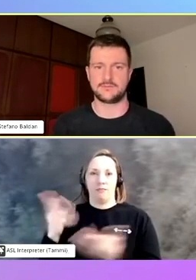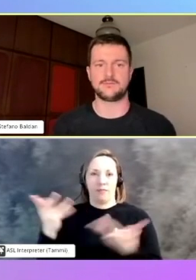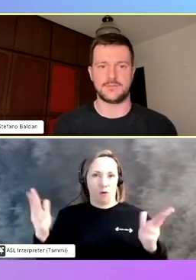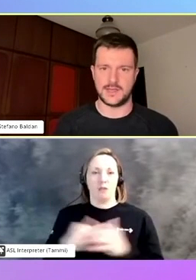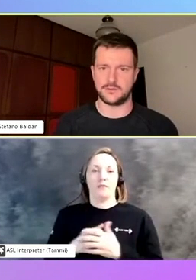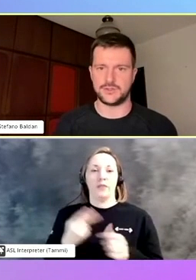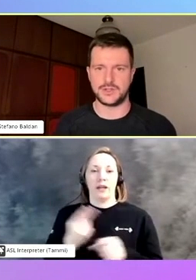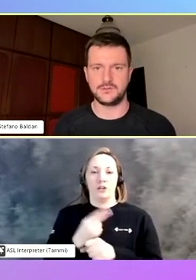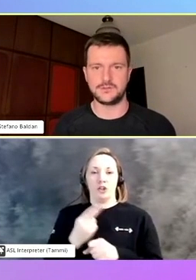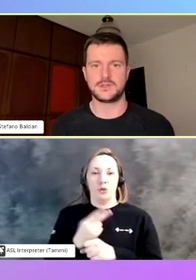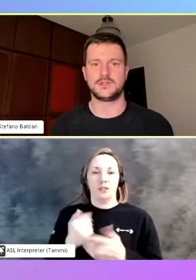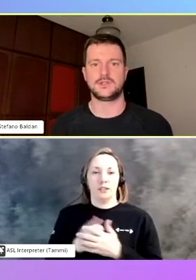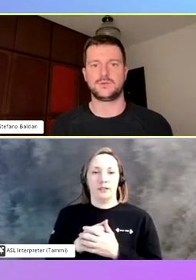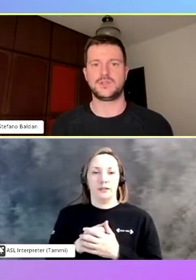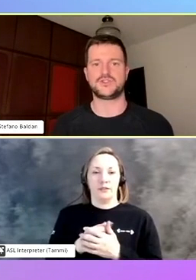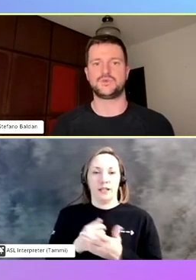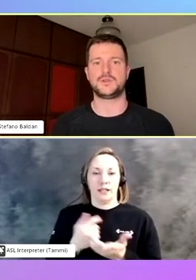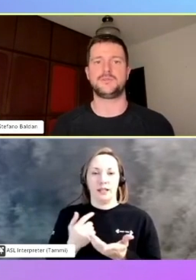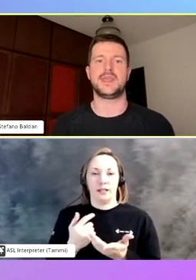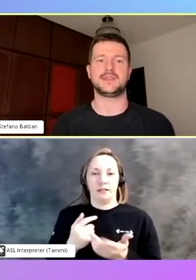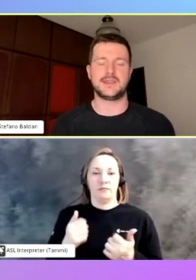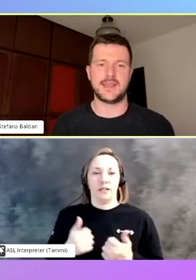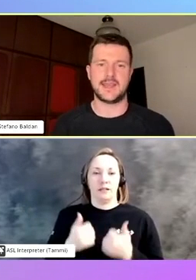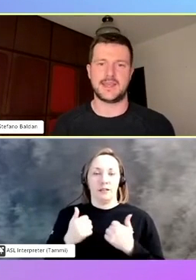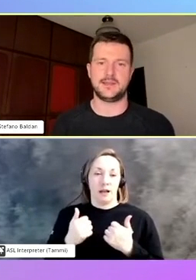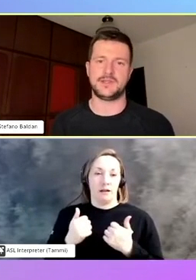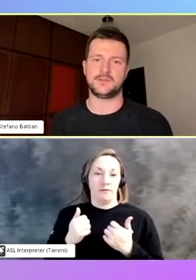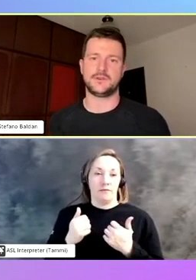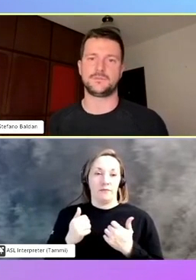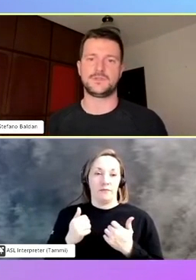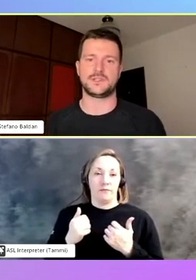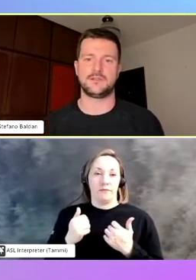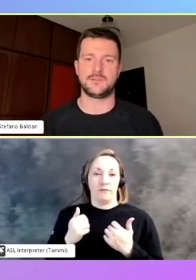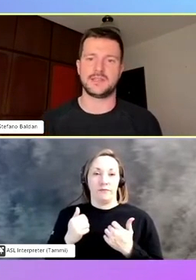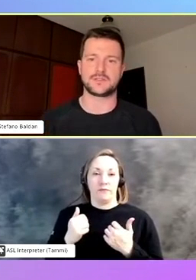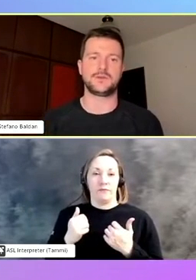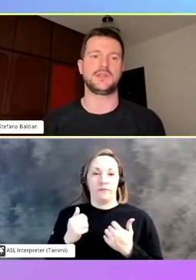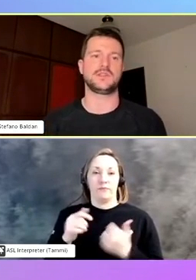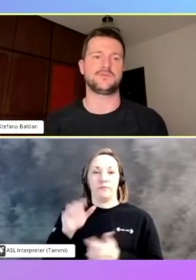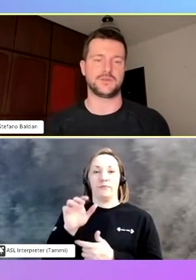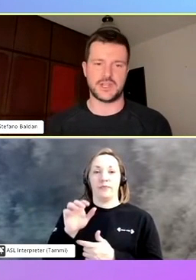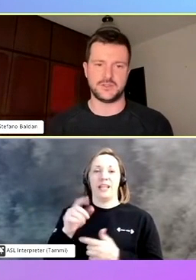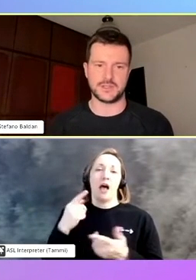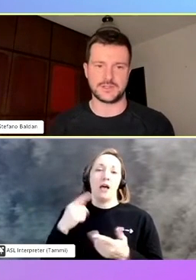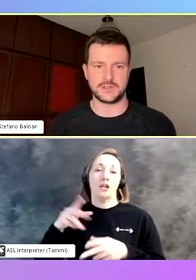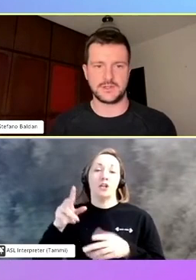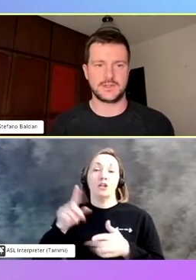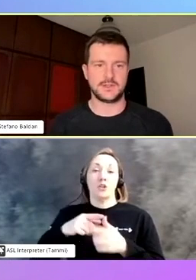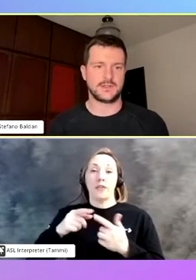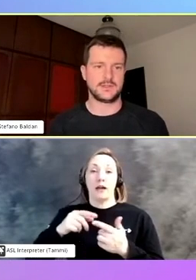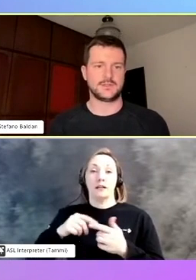and so on and so forth your mic and the problem with the HTML